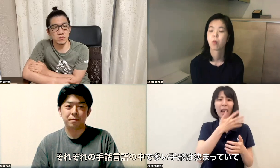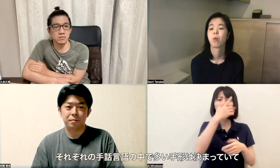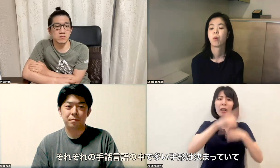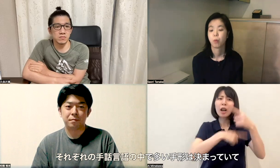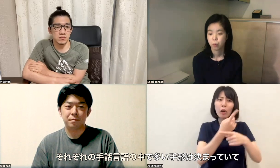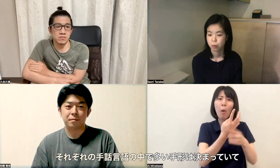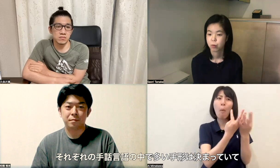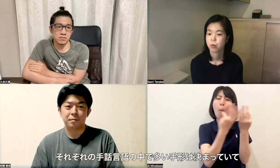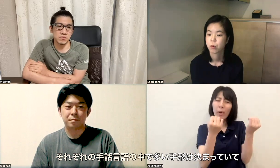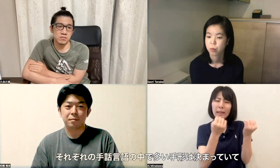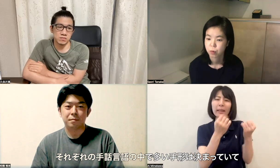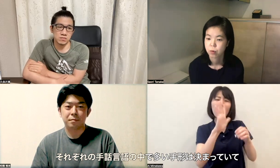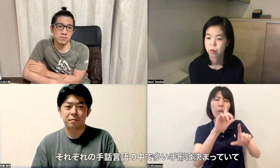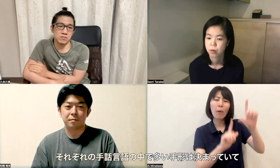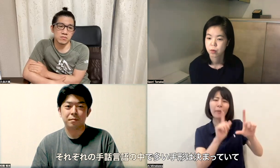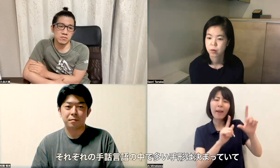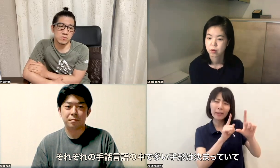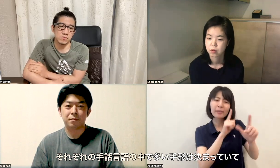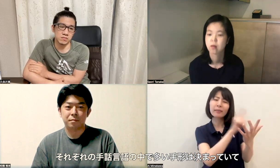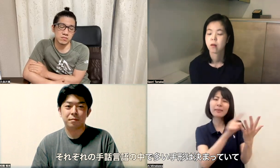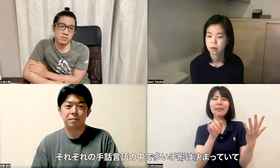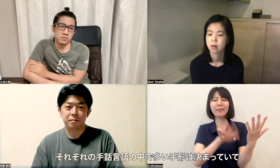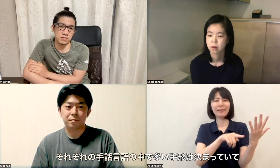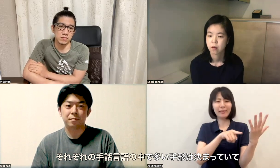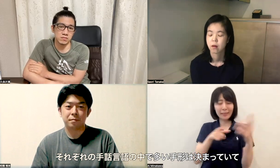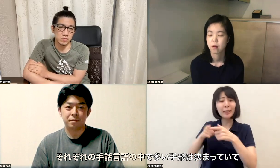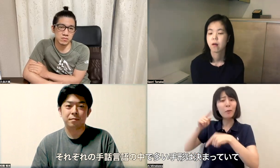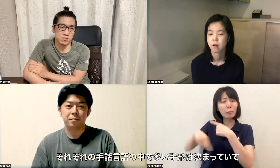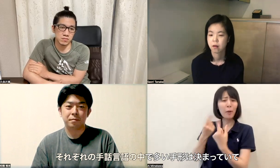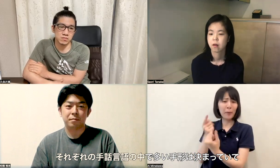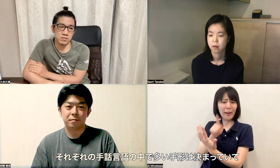The common handshapes exist in ASL,